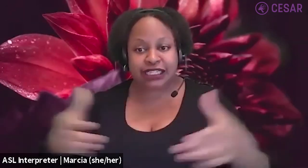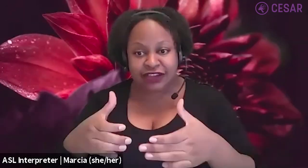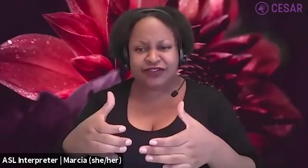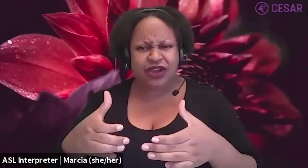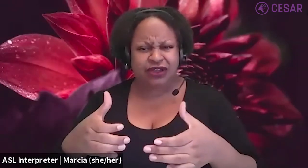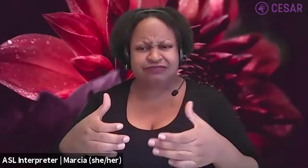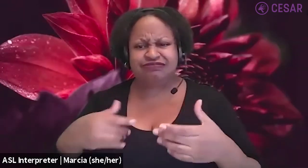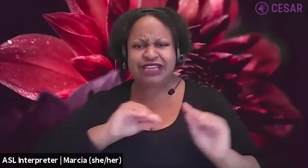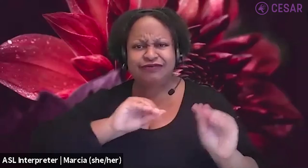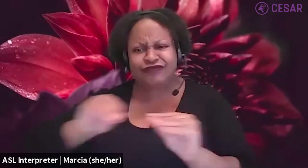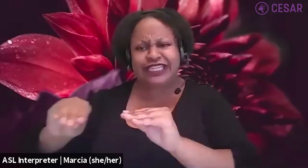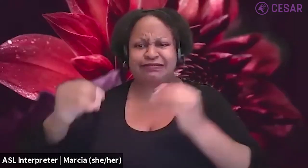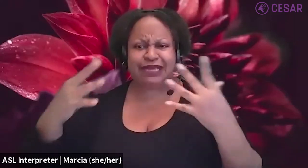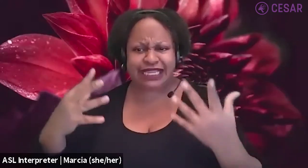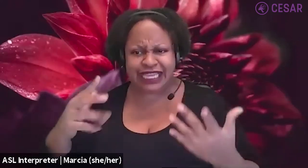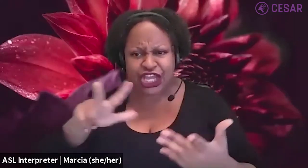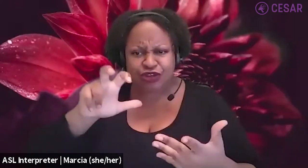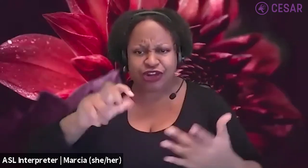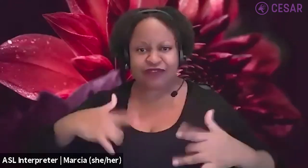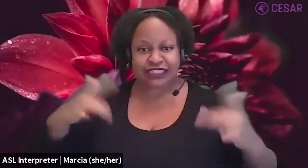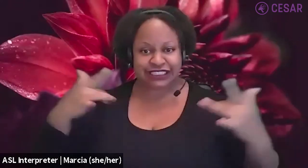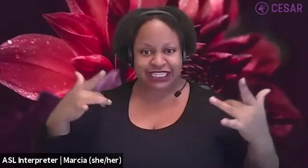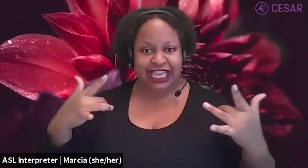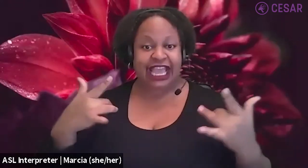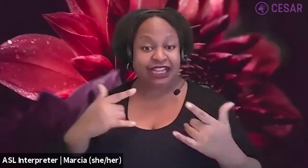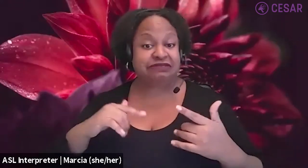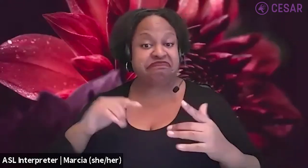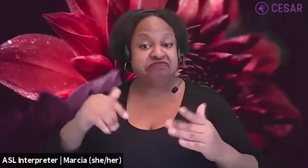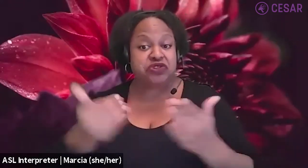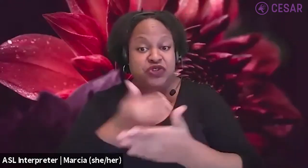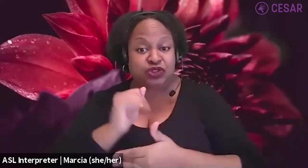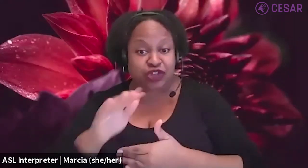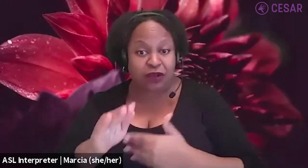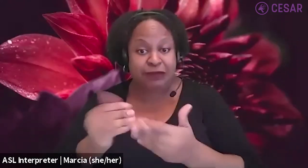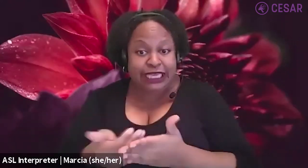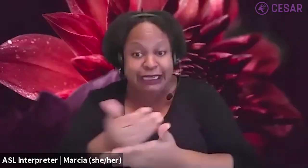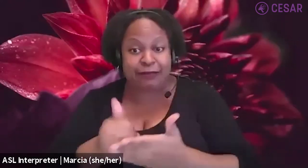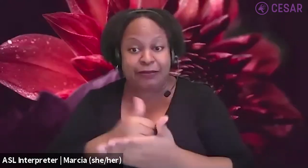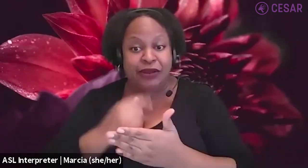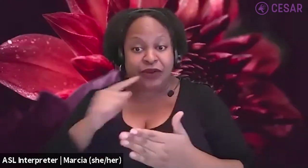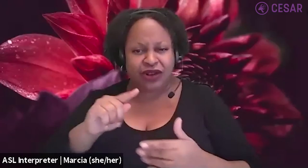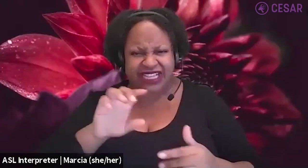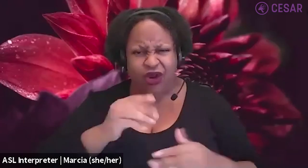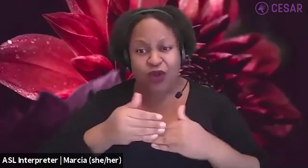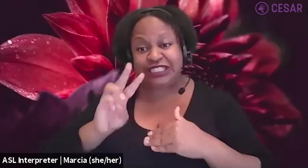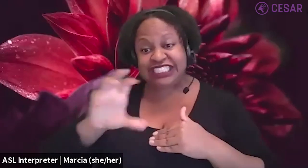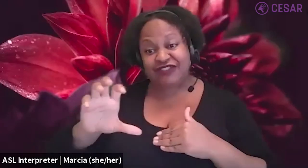for over 65 regent park residents. Originally from Ethiopia she has lived, volunteered and